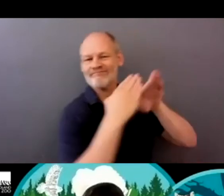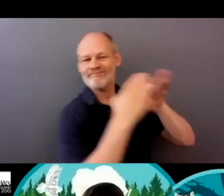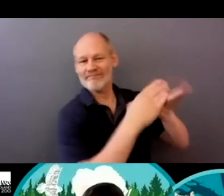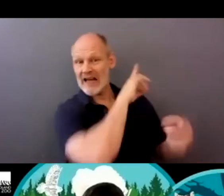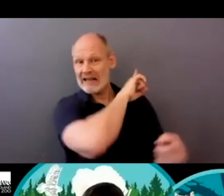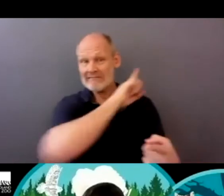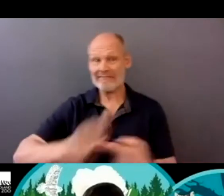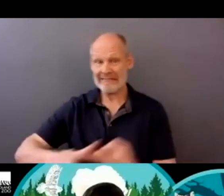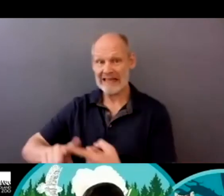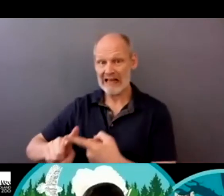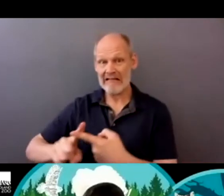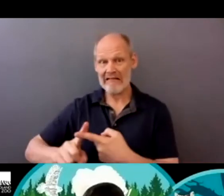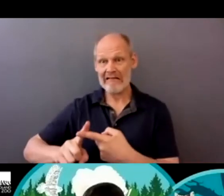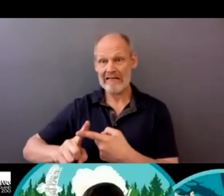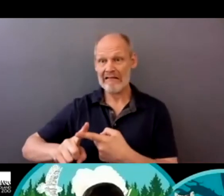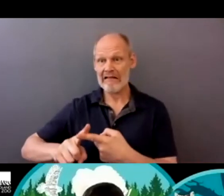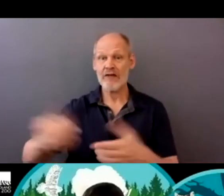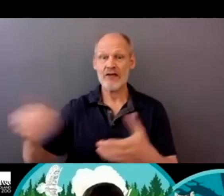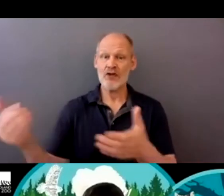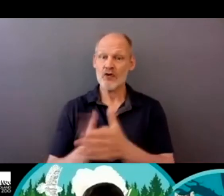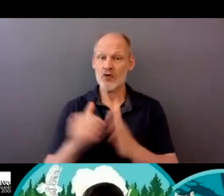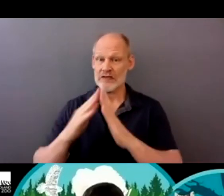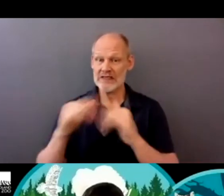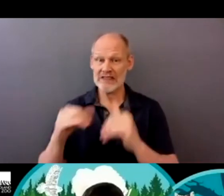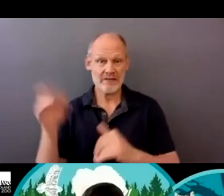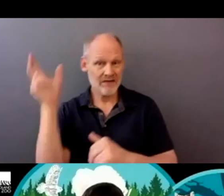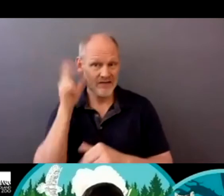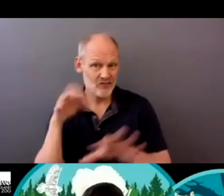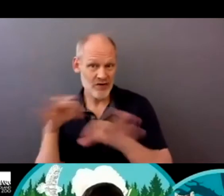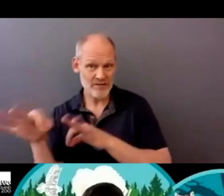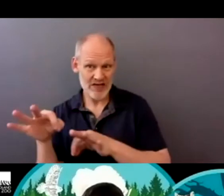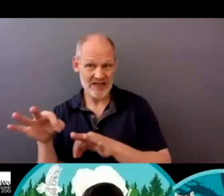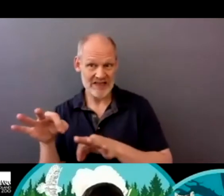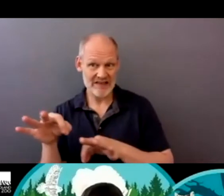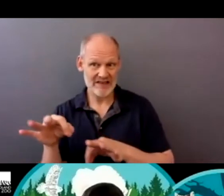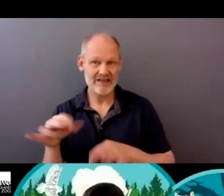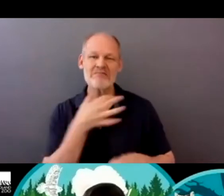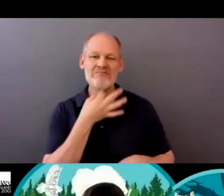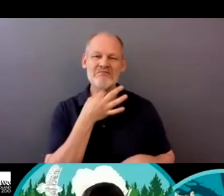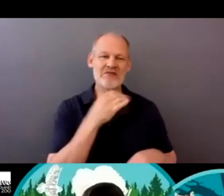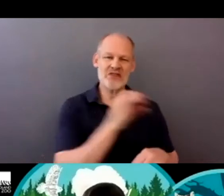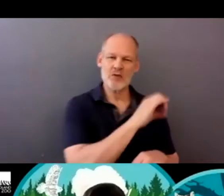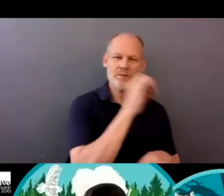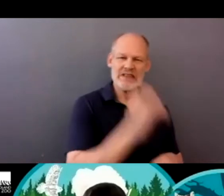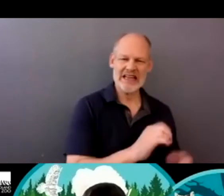lectures to appreciate art fully. So I think the question is looking for more examples.